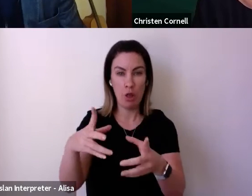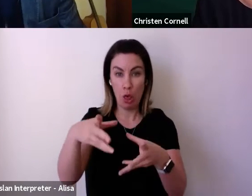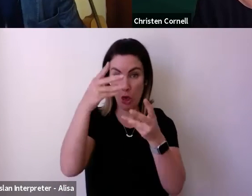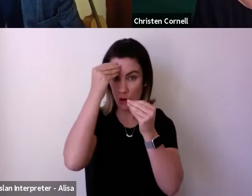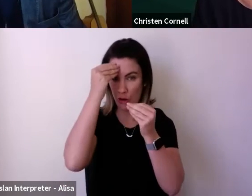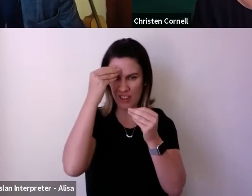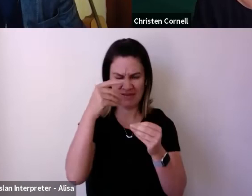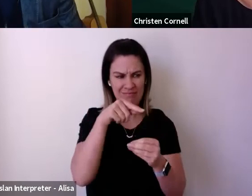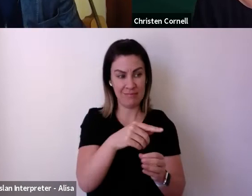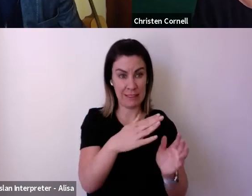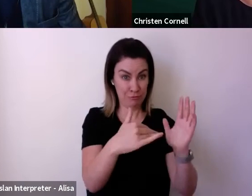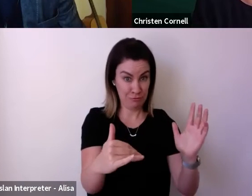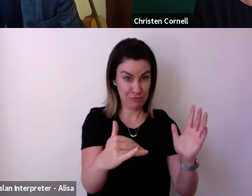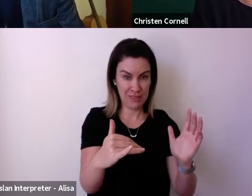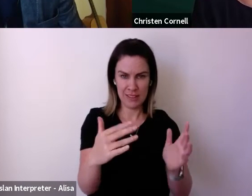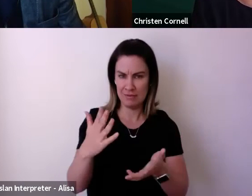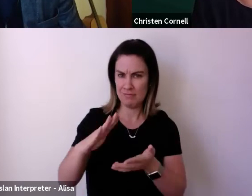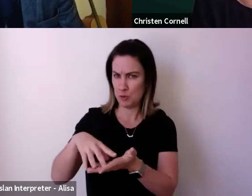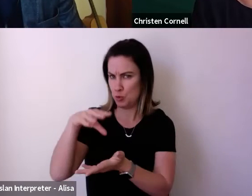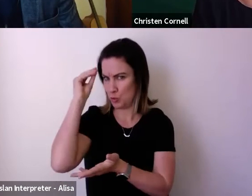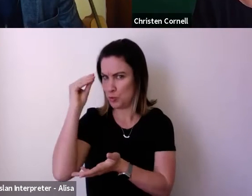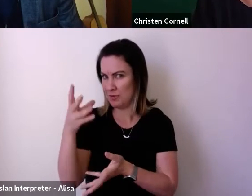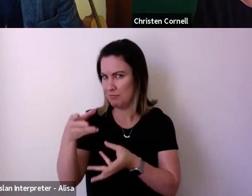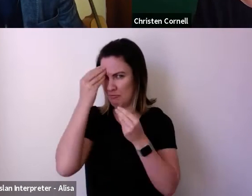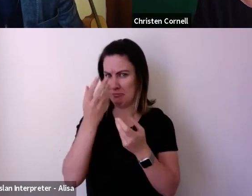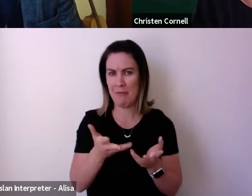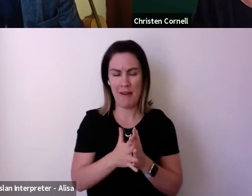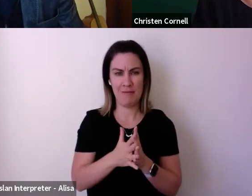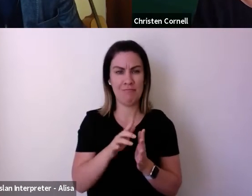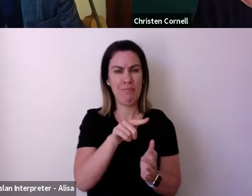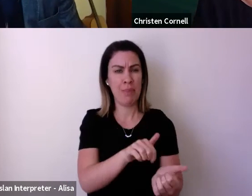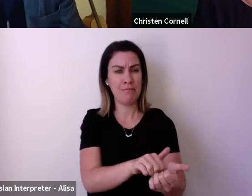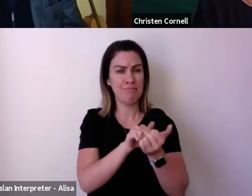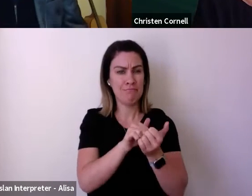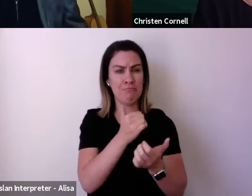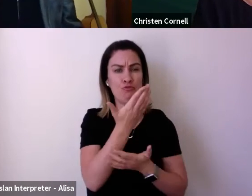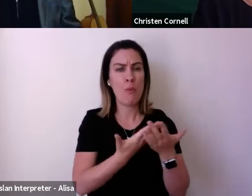A research report produced by Queensland University of Technology and the Australia Council for the Arts.